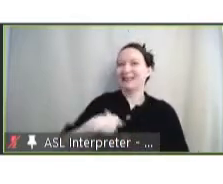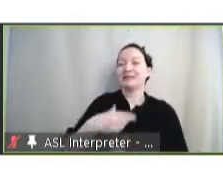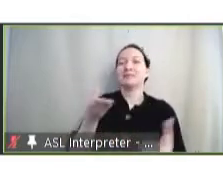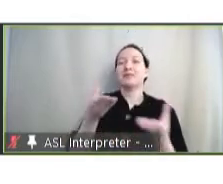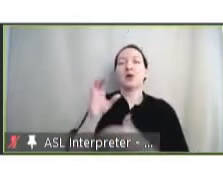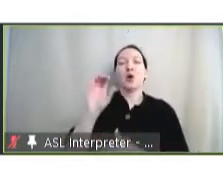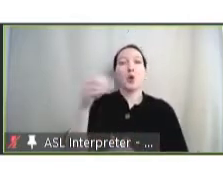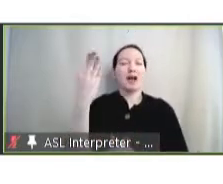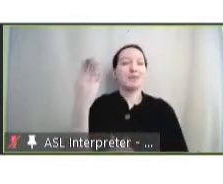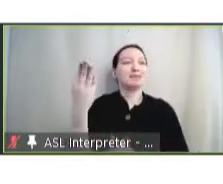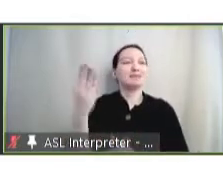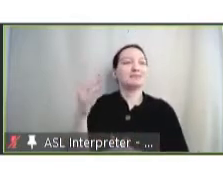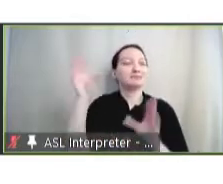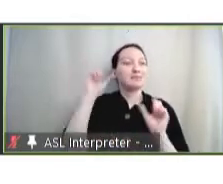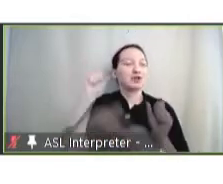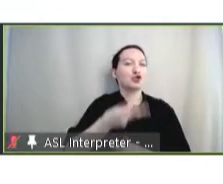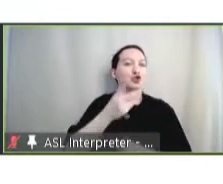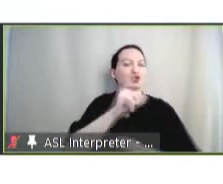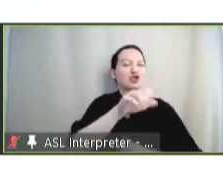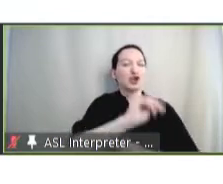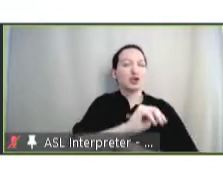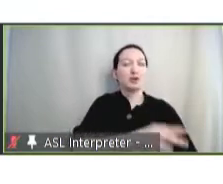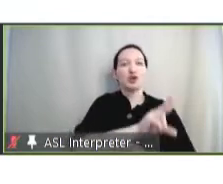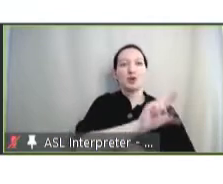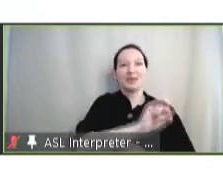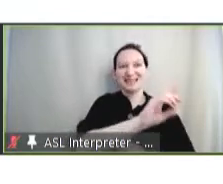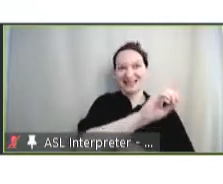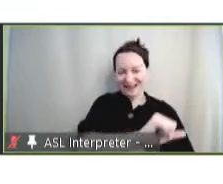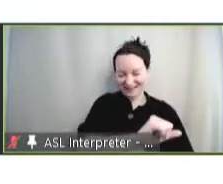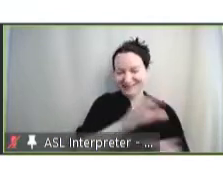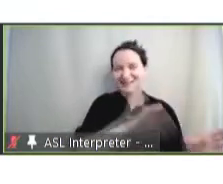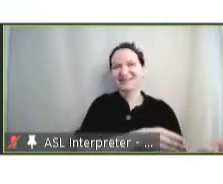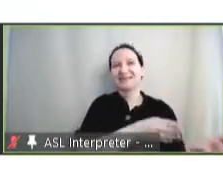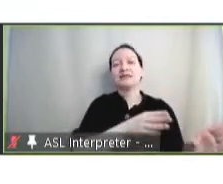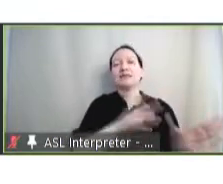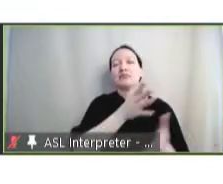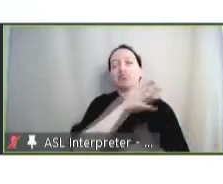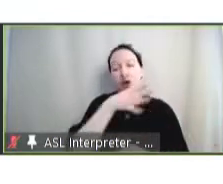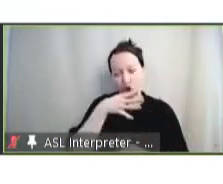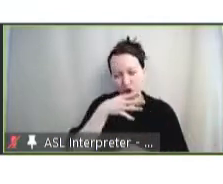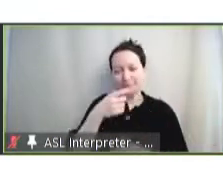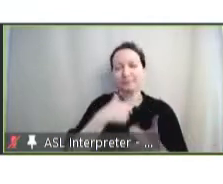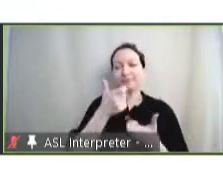two terms; for the first time, I served at USDA in agriculture. I was the administrator for the SNAP